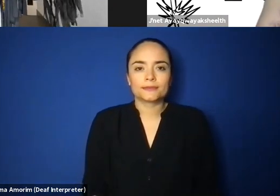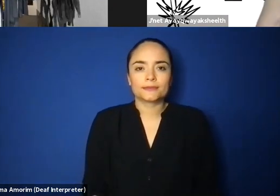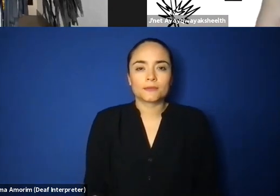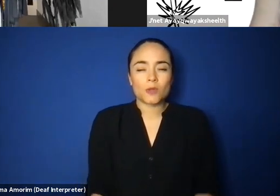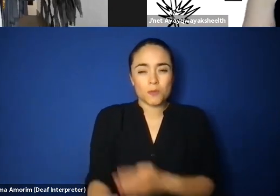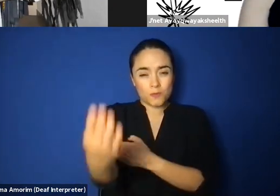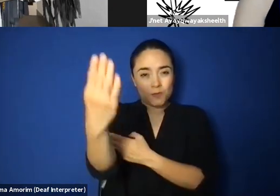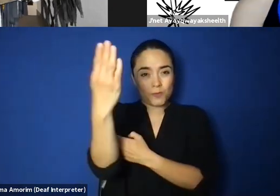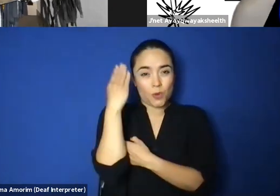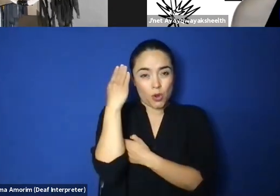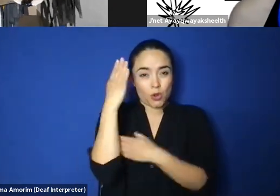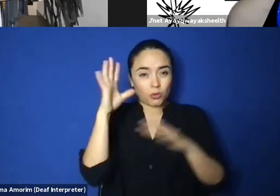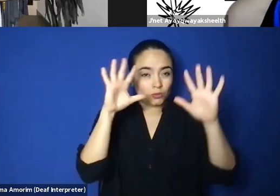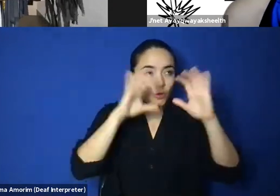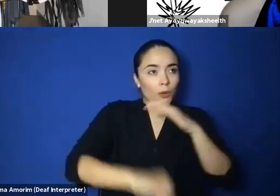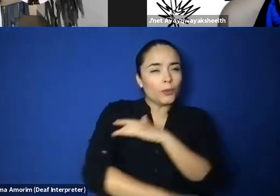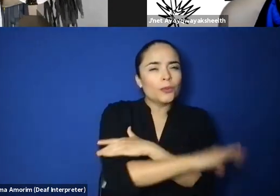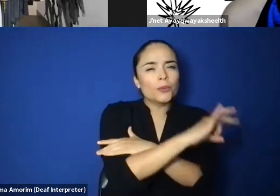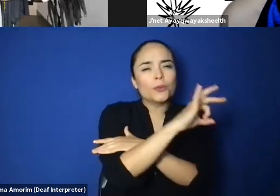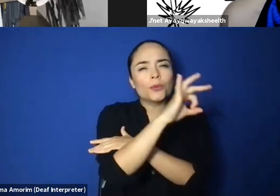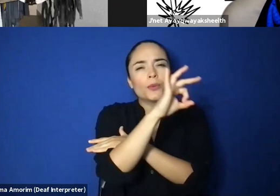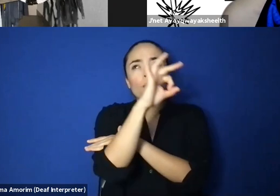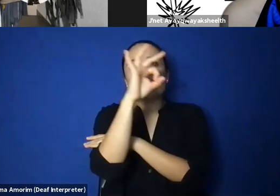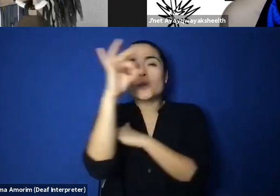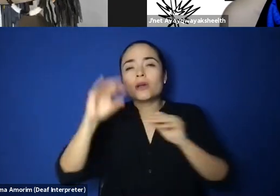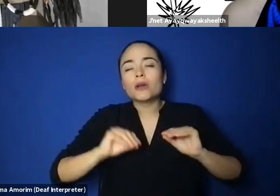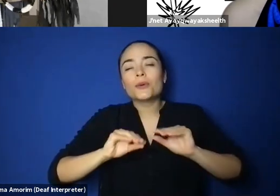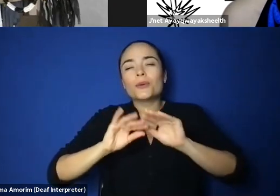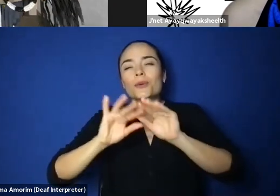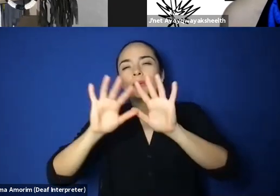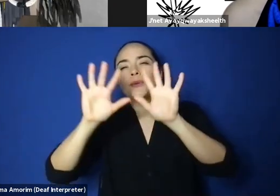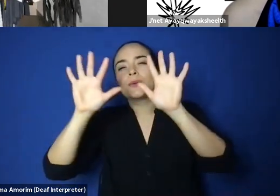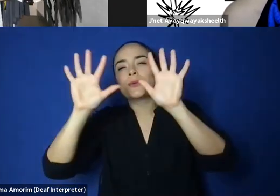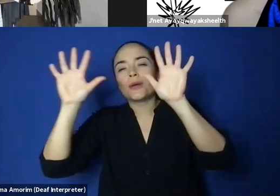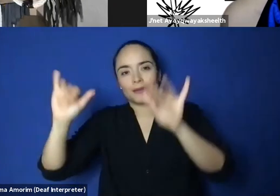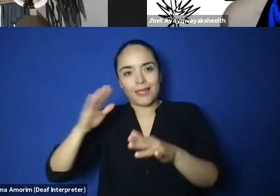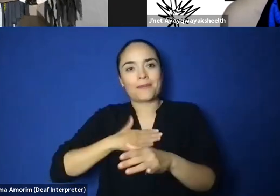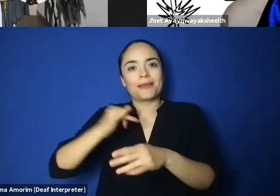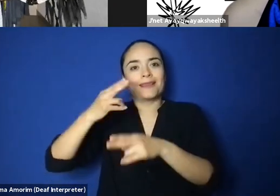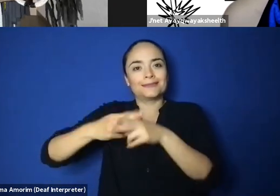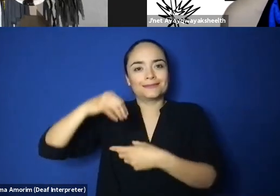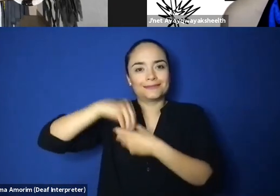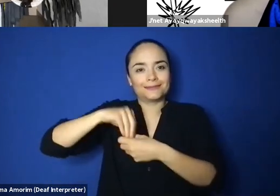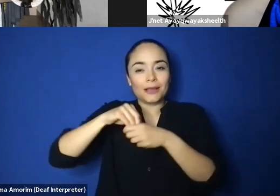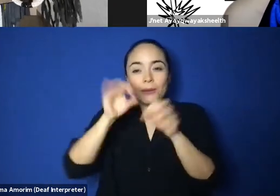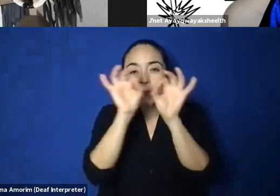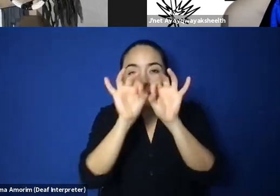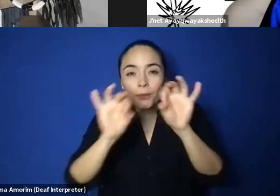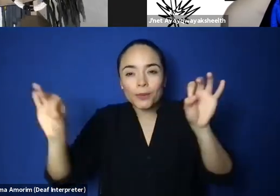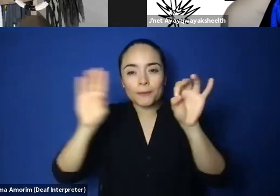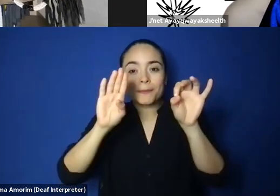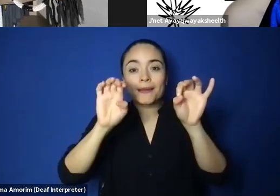So that's just my name communicated through my beadwork. But yeah, this is just to